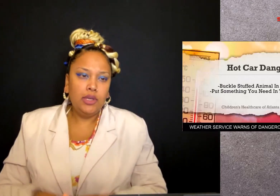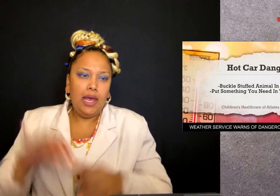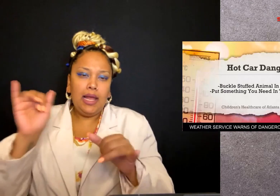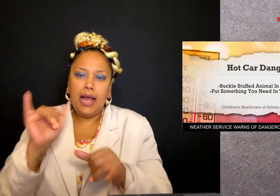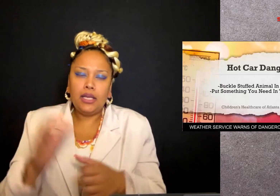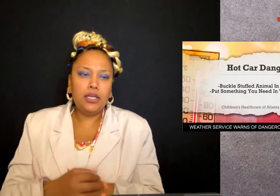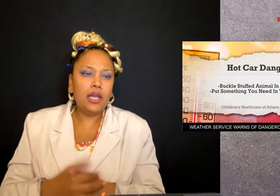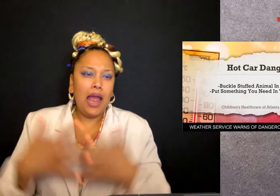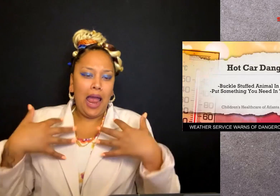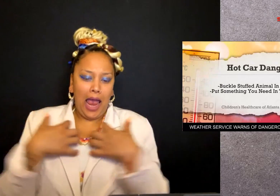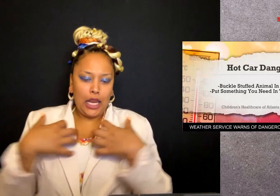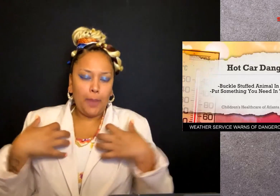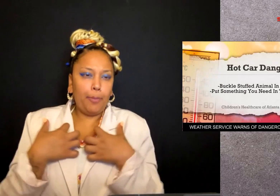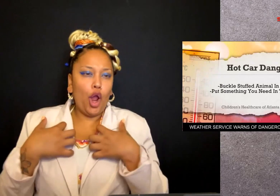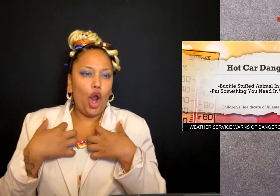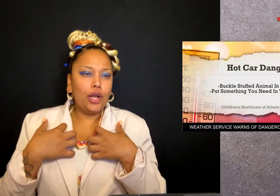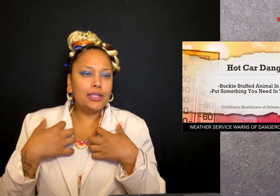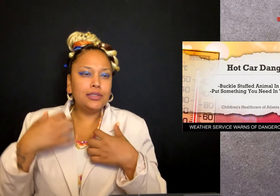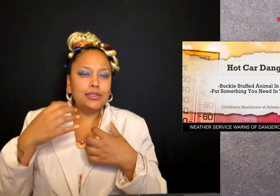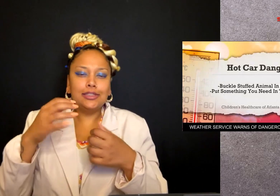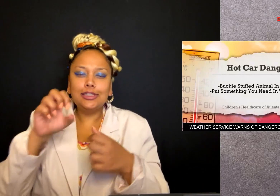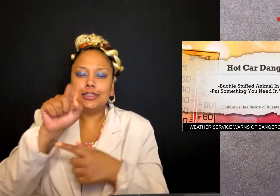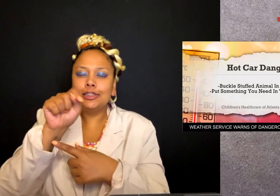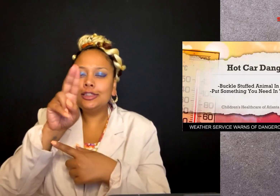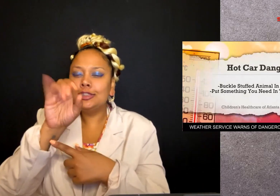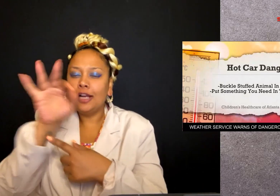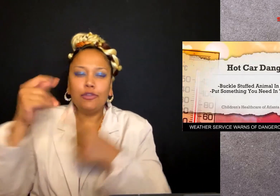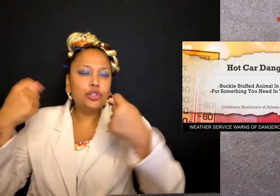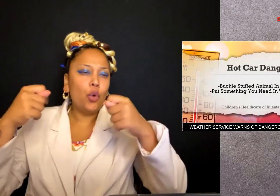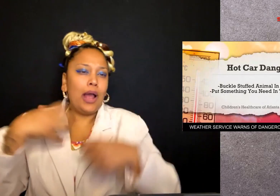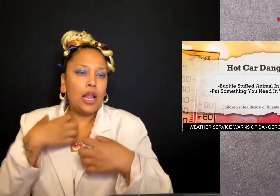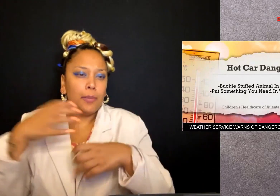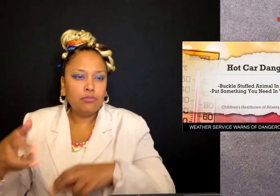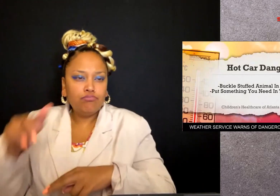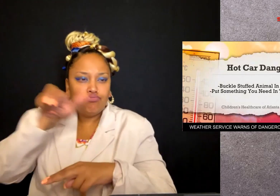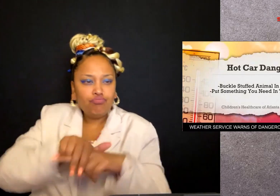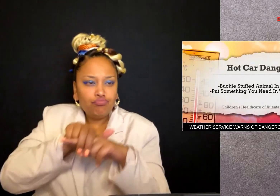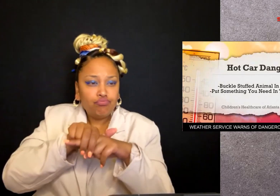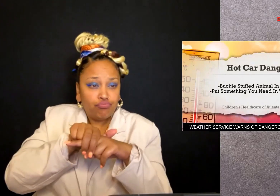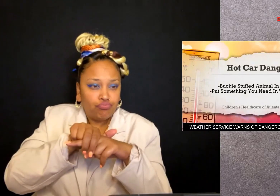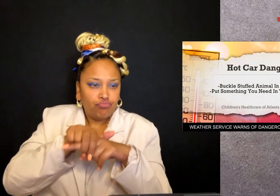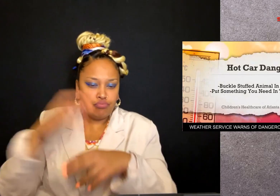so they suggest buckling a stuffed animal in the front seat